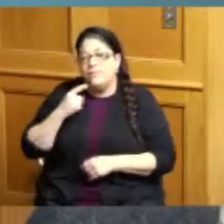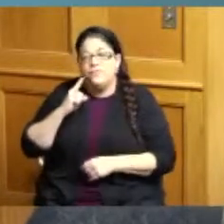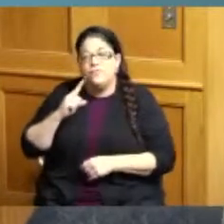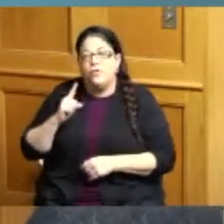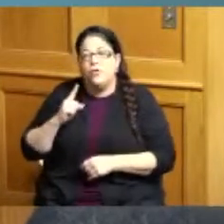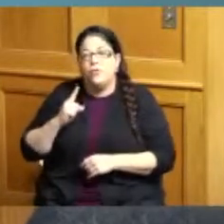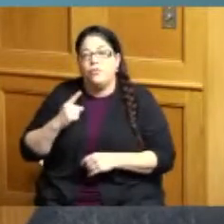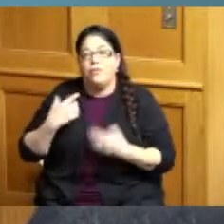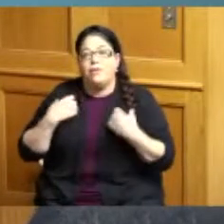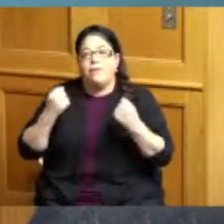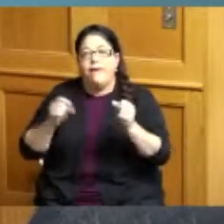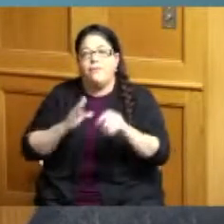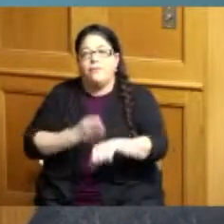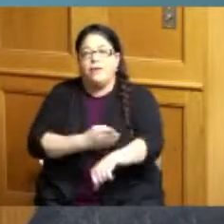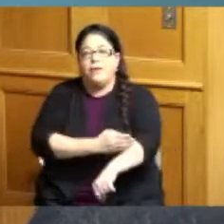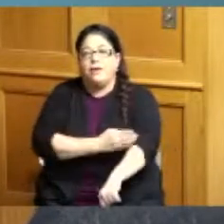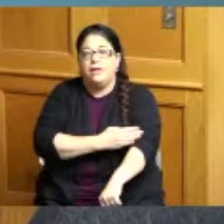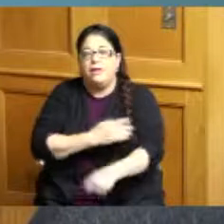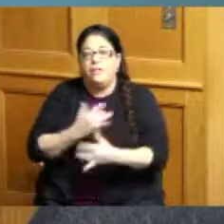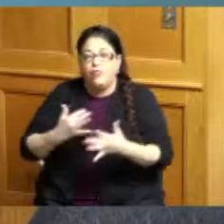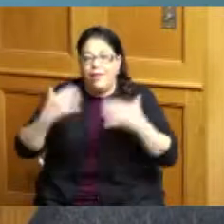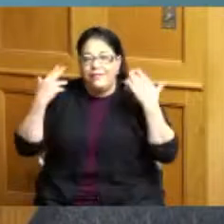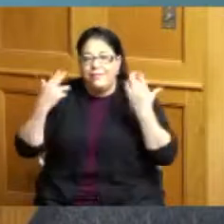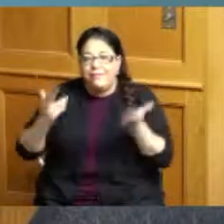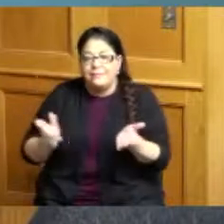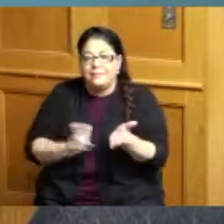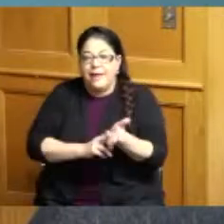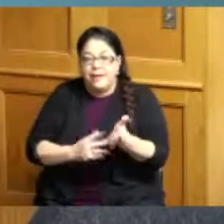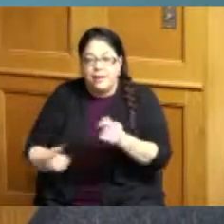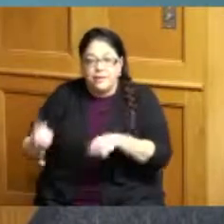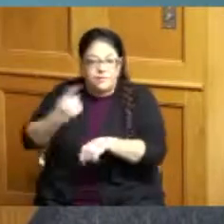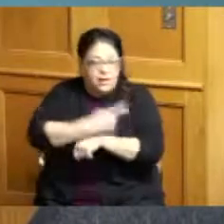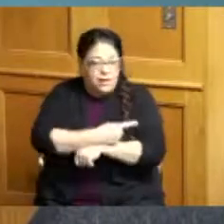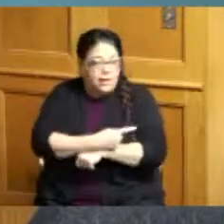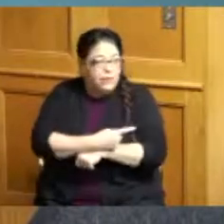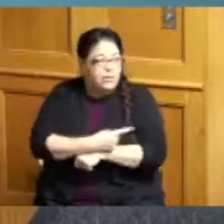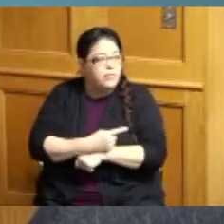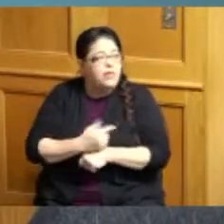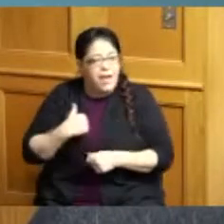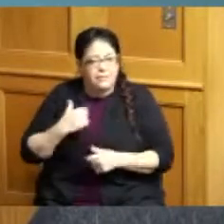friendly Hamilton County workplace Signing Day we do have some critical signing days